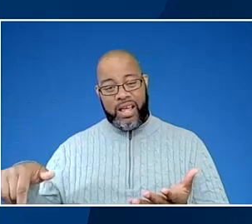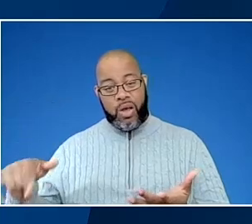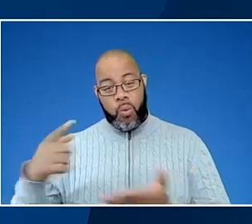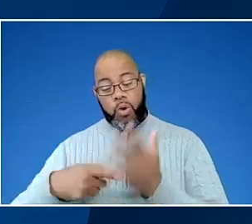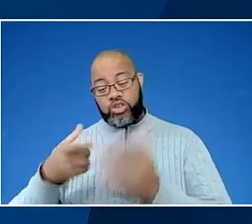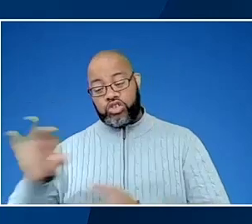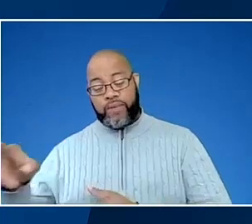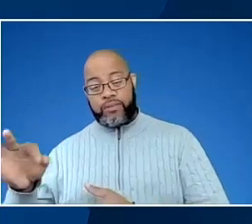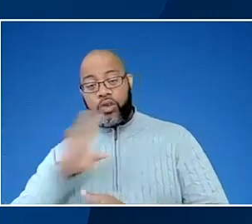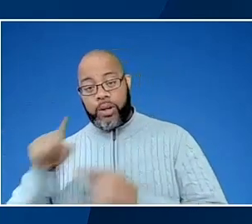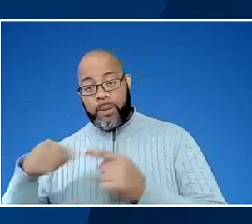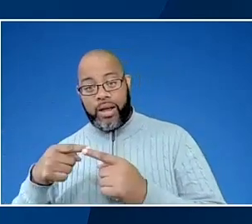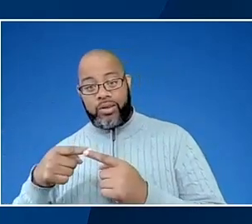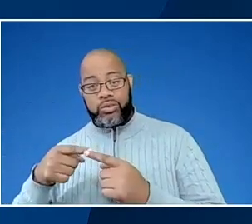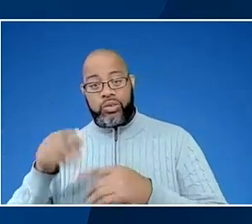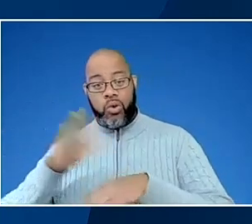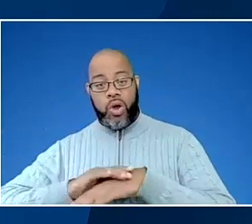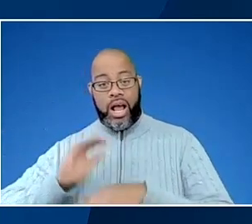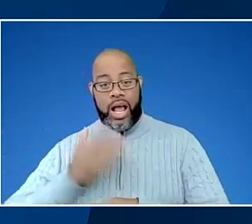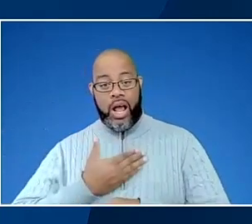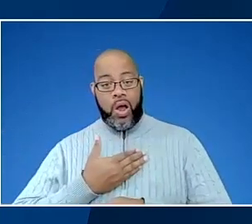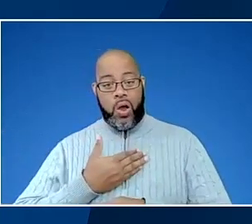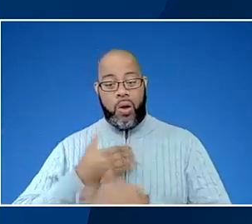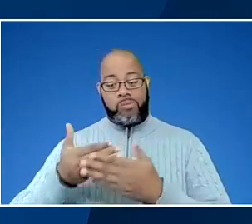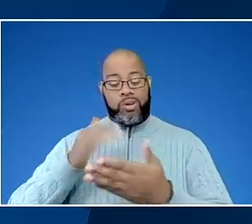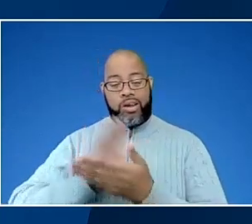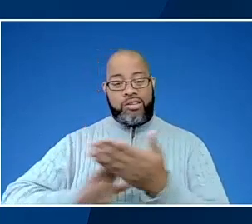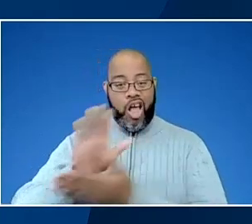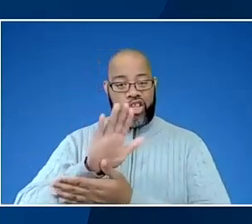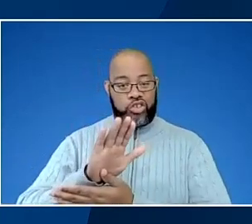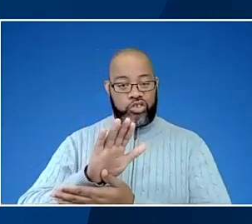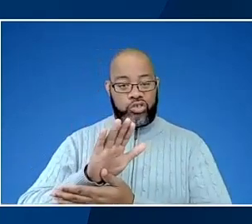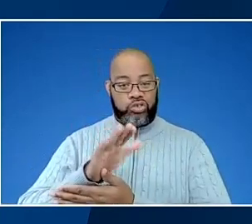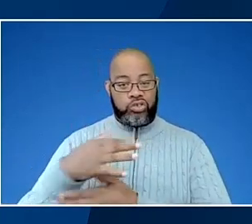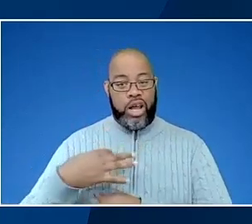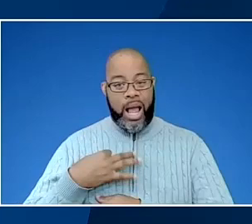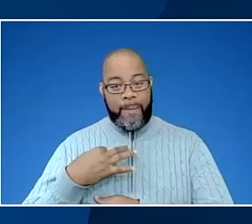to is on our free college applications as